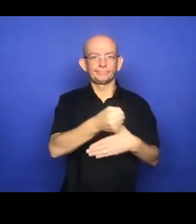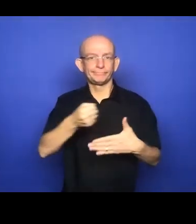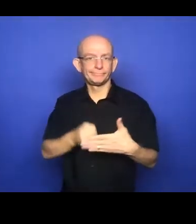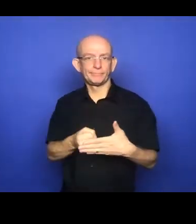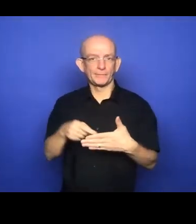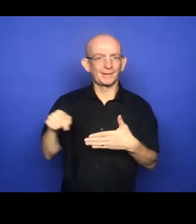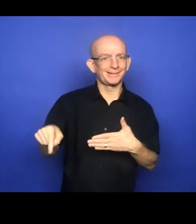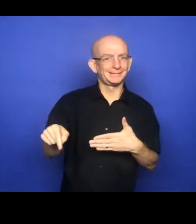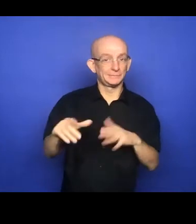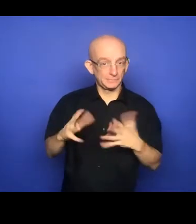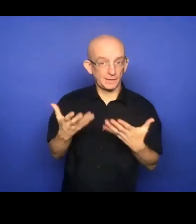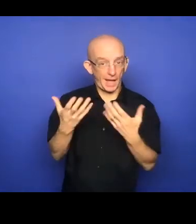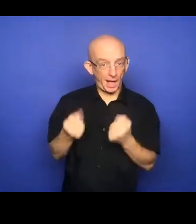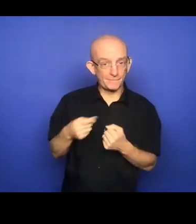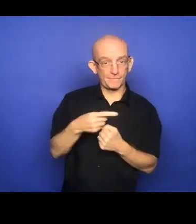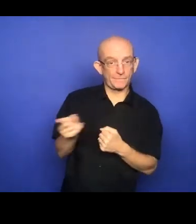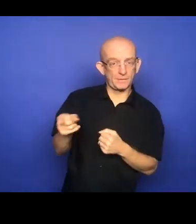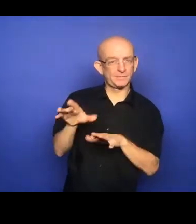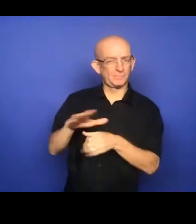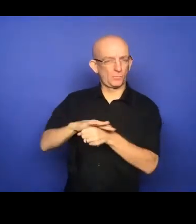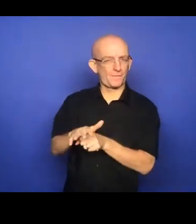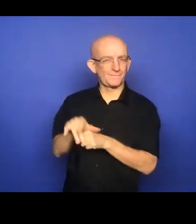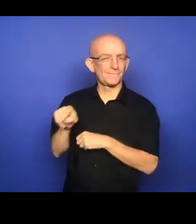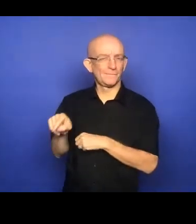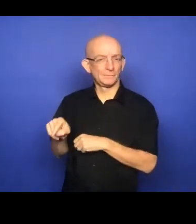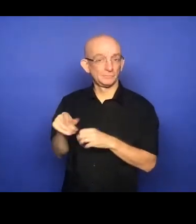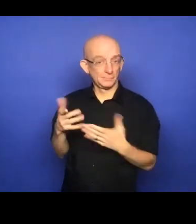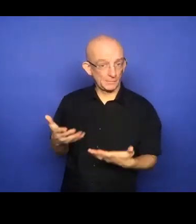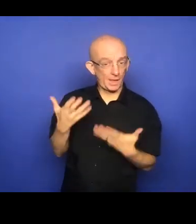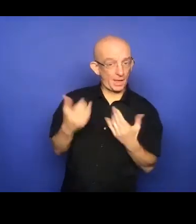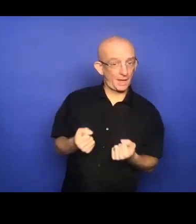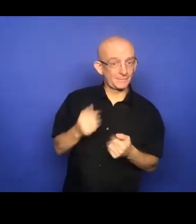In the lack of this data we have used research and community-driven